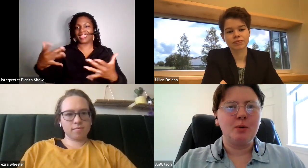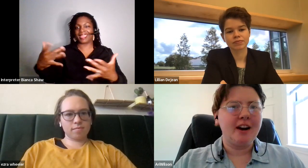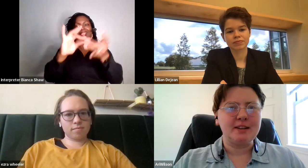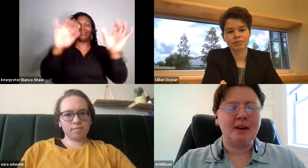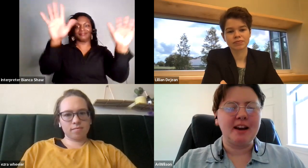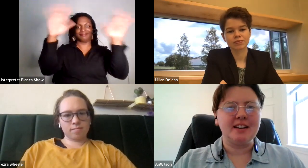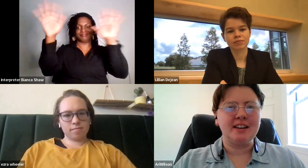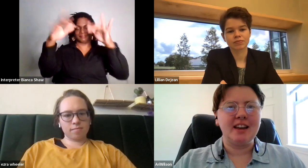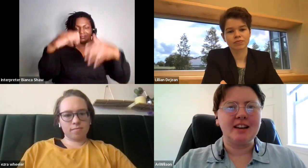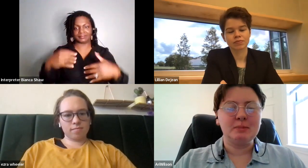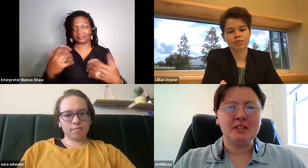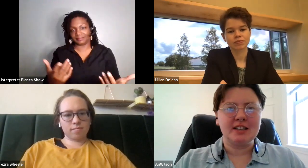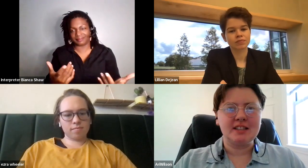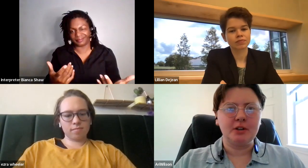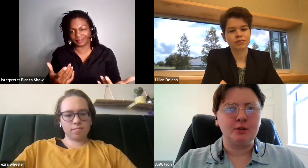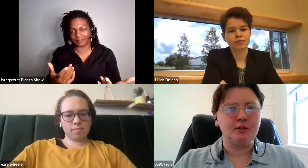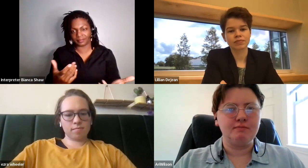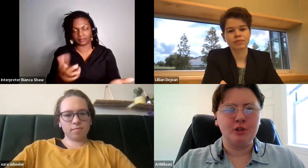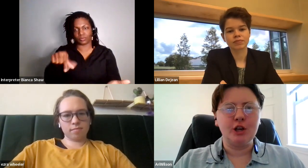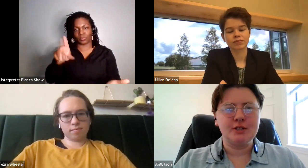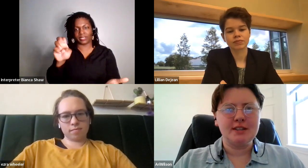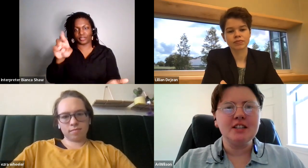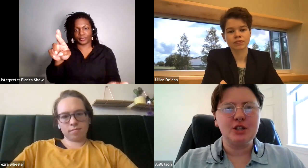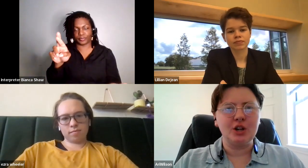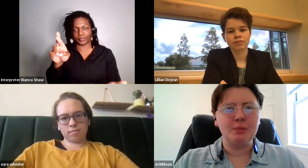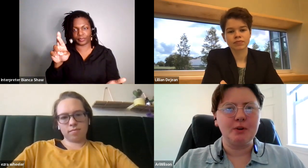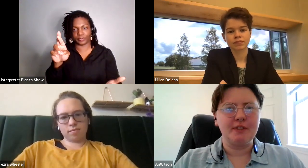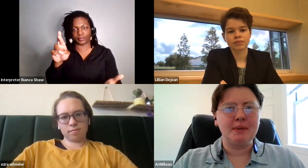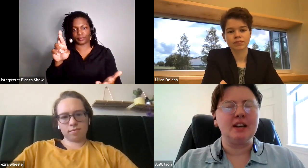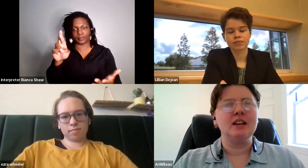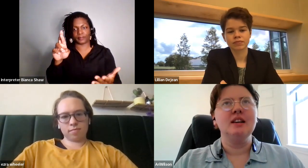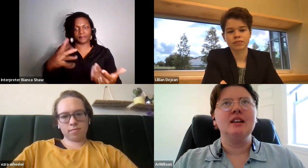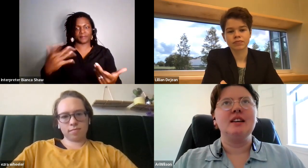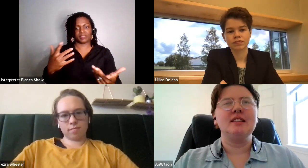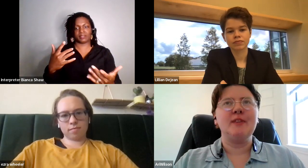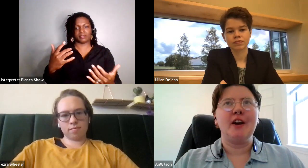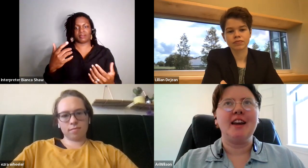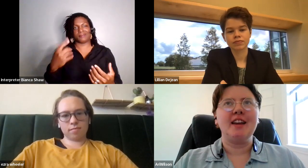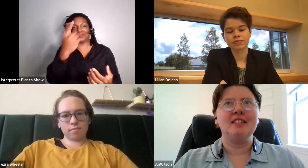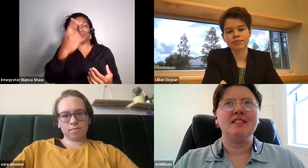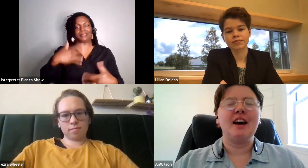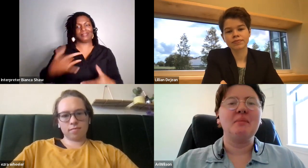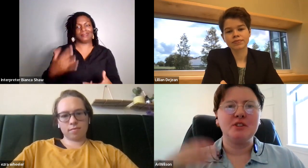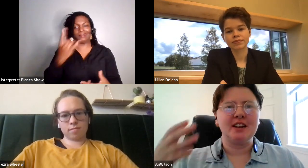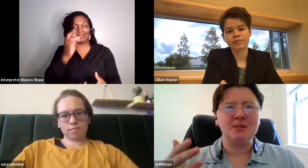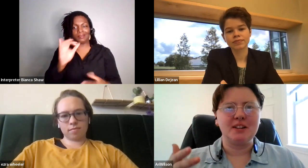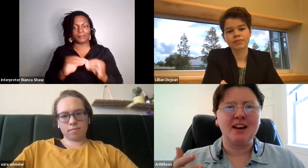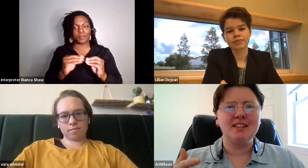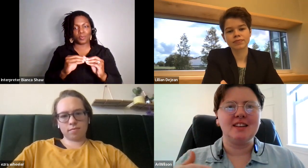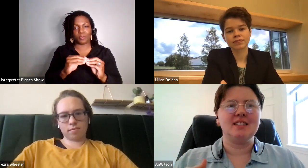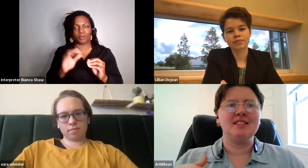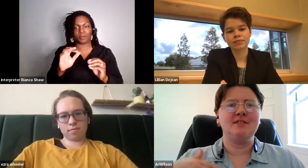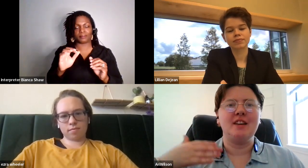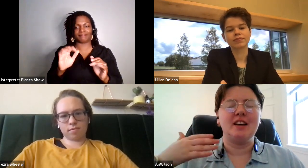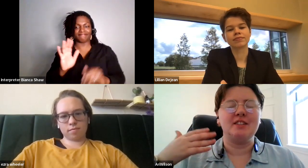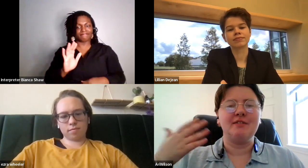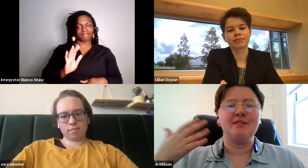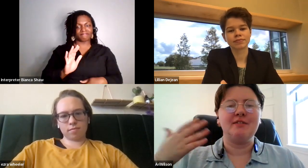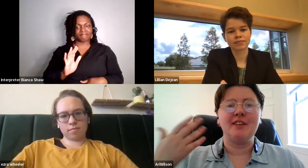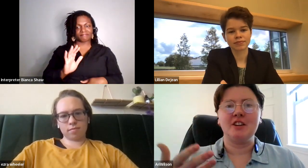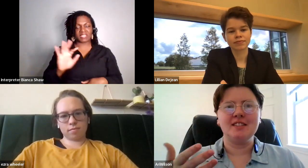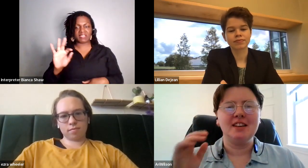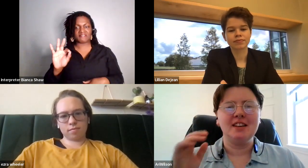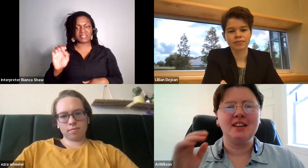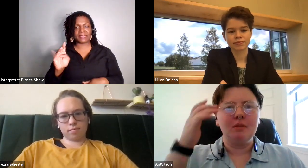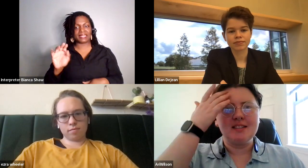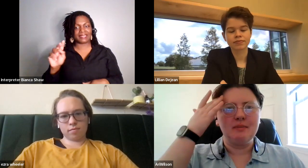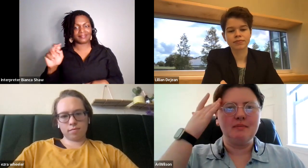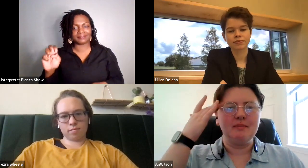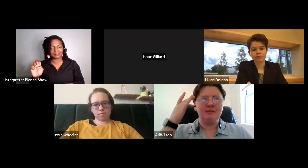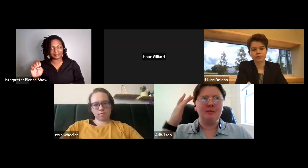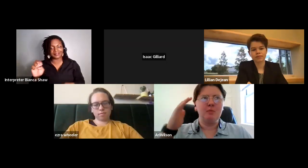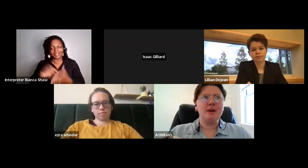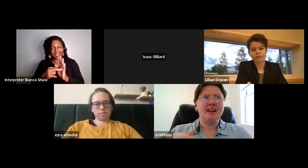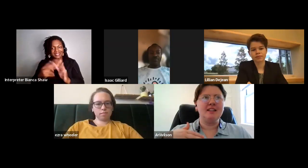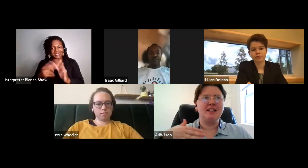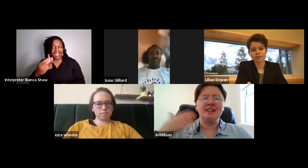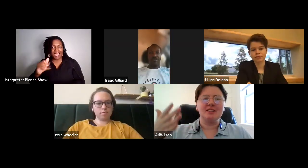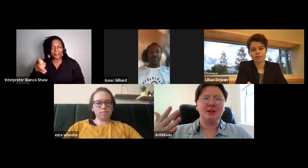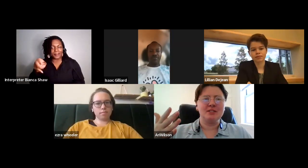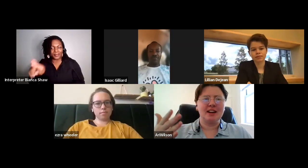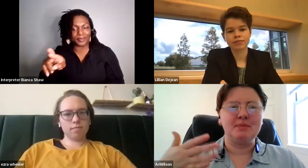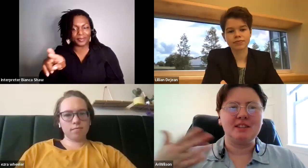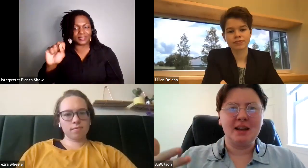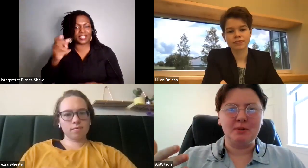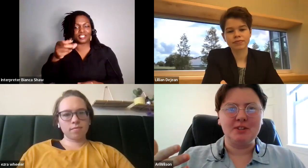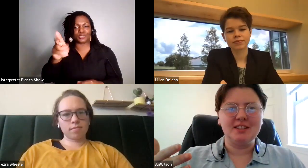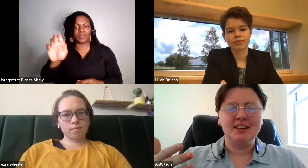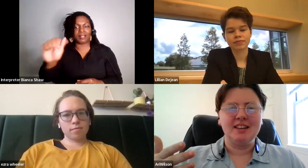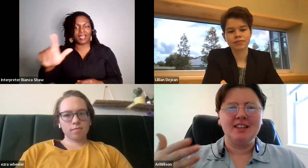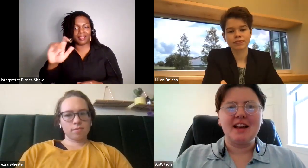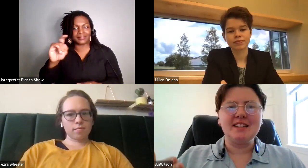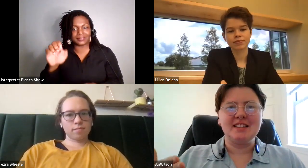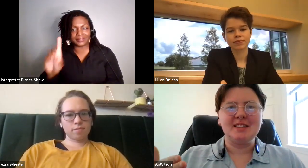The career aspect of my identity, especially as someone who looks tends to look more feminine is very hypersexualized and and fetishized, whereas when I disclose that i'm disabled that tends